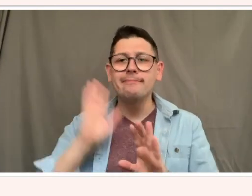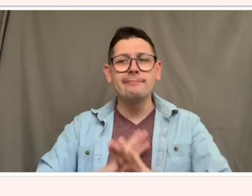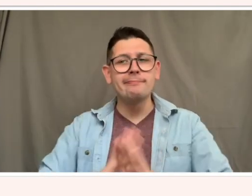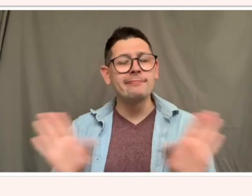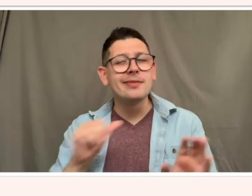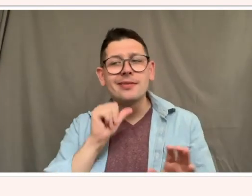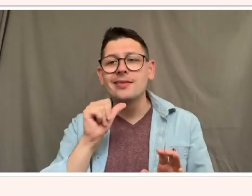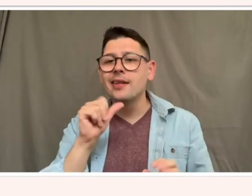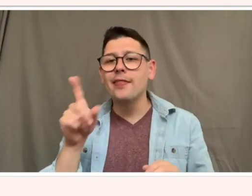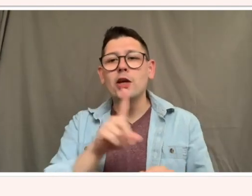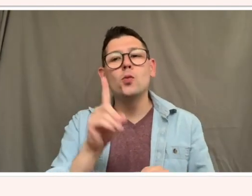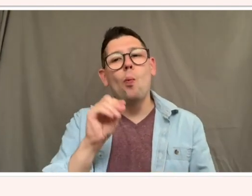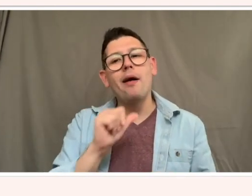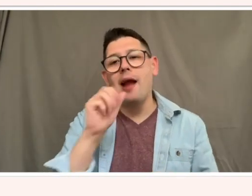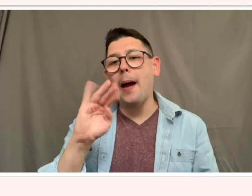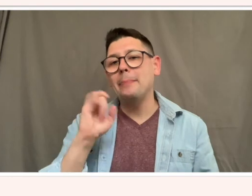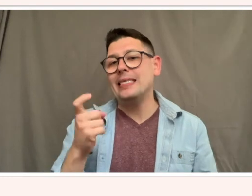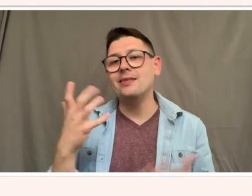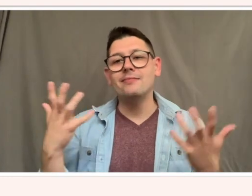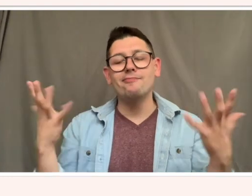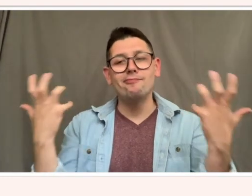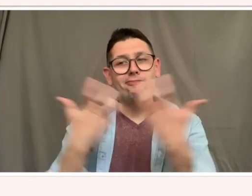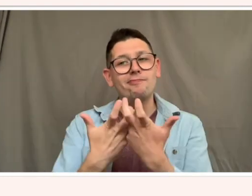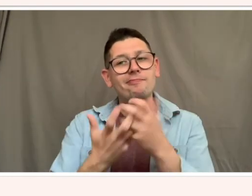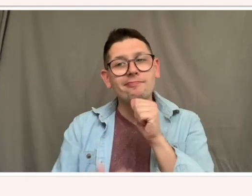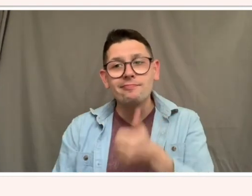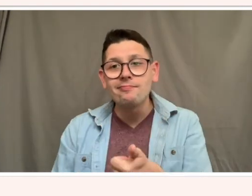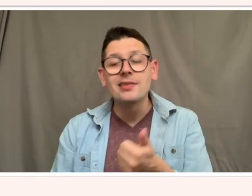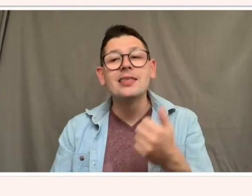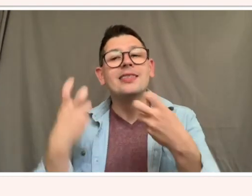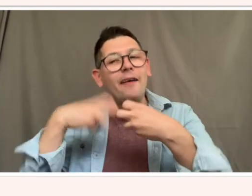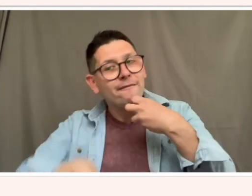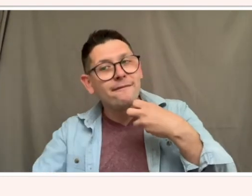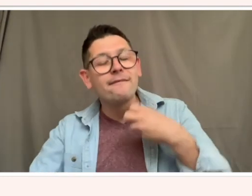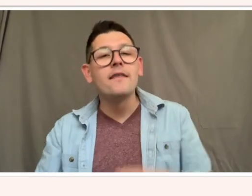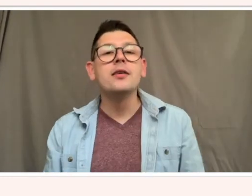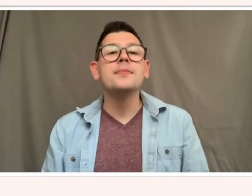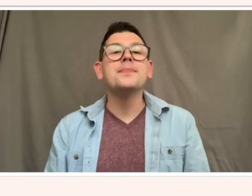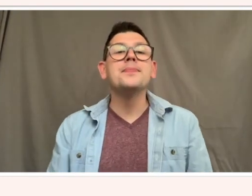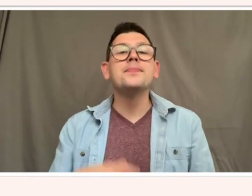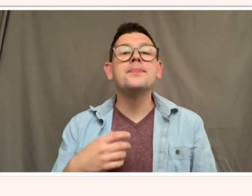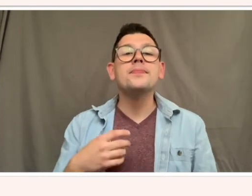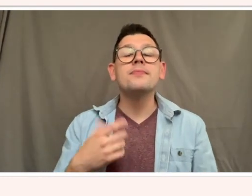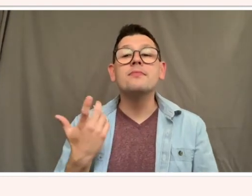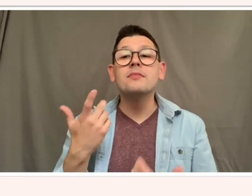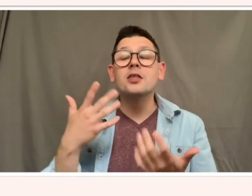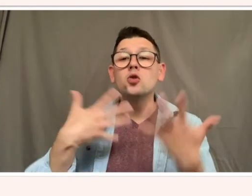Obviously deaf students with other disabilities are missing out, and they may benefit